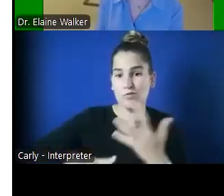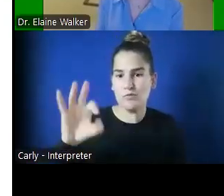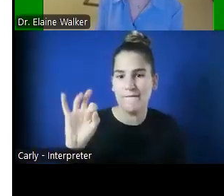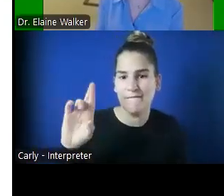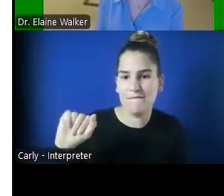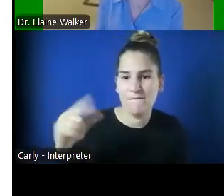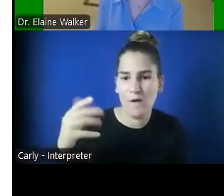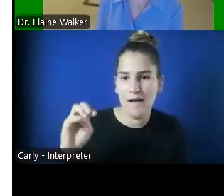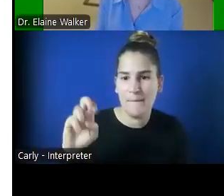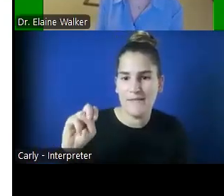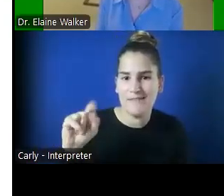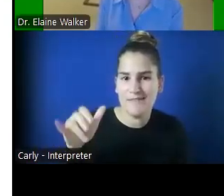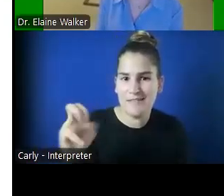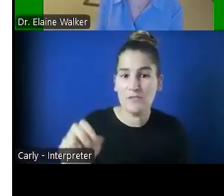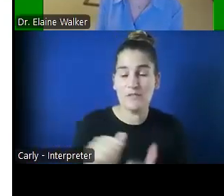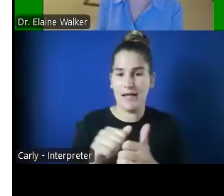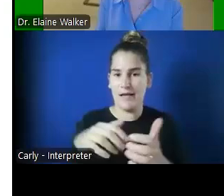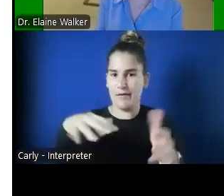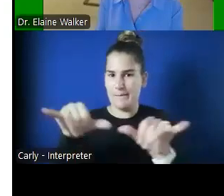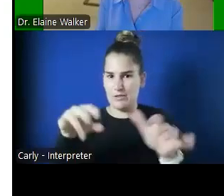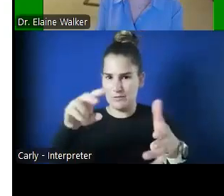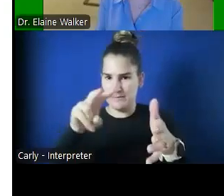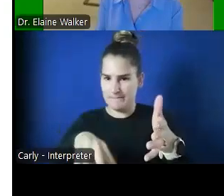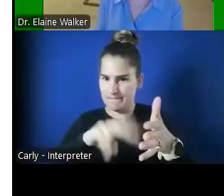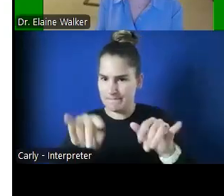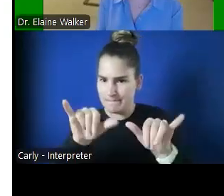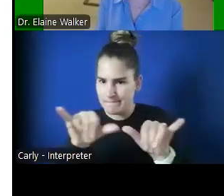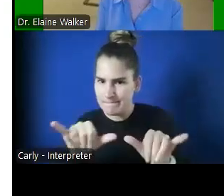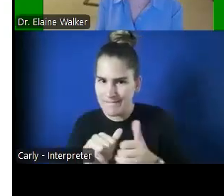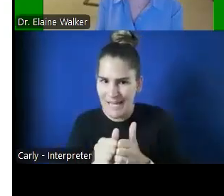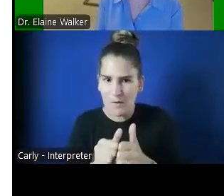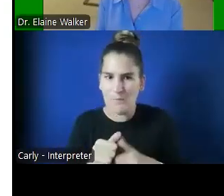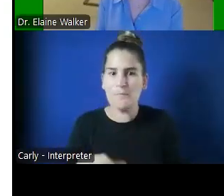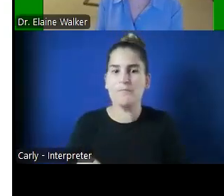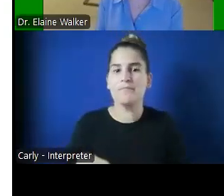how this was measured in the study you cited and also what intervention do you anticipate would